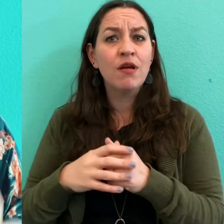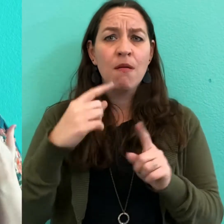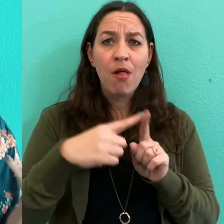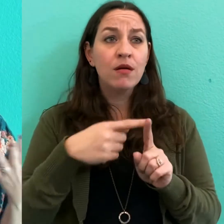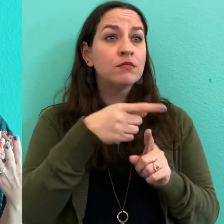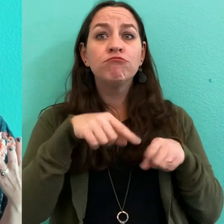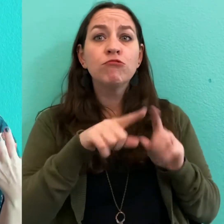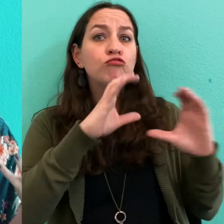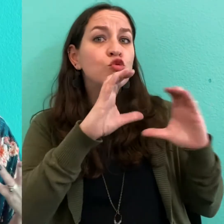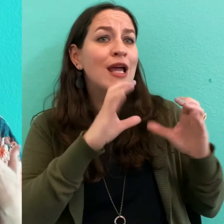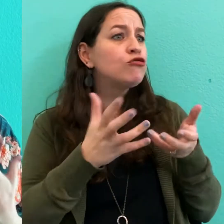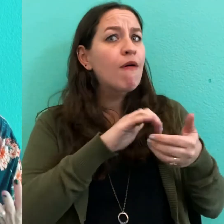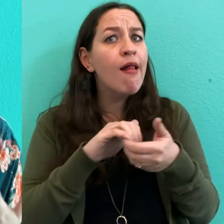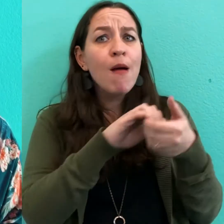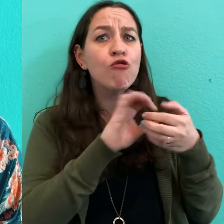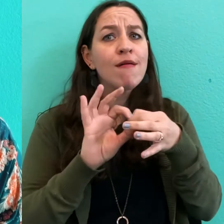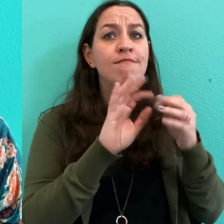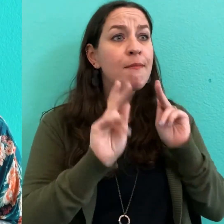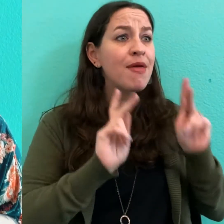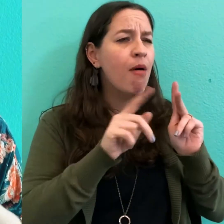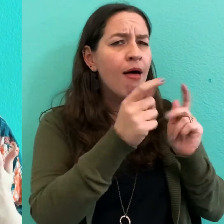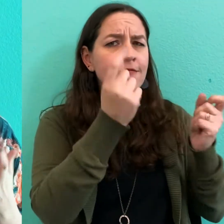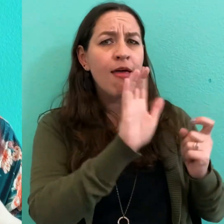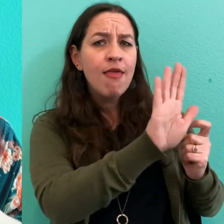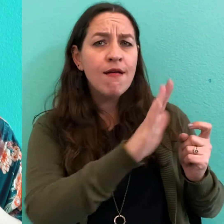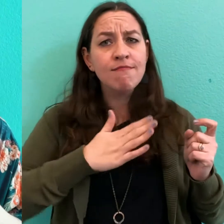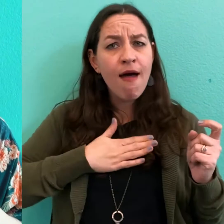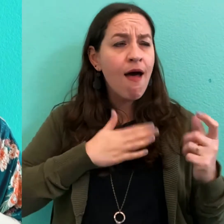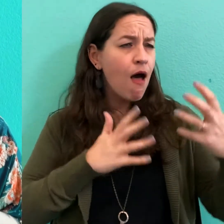trying to figure out how to communicate or collaborate with people who can help us solve problems with that.